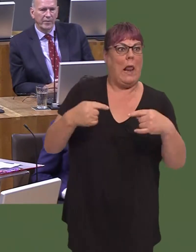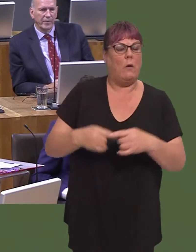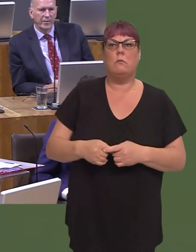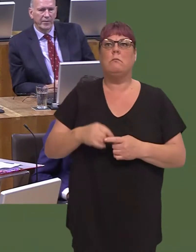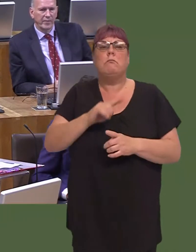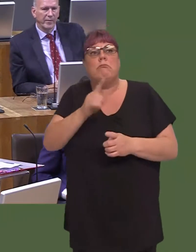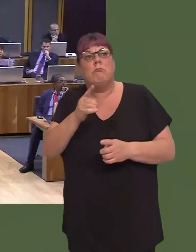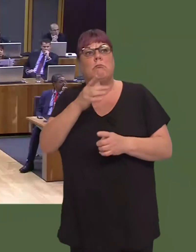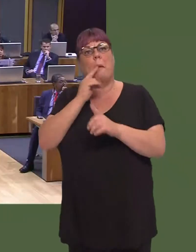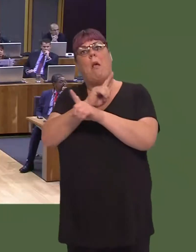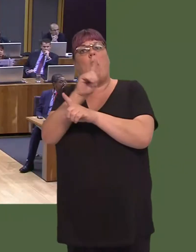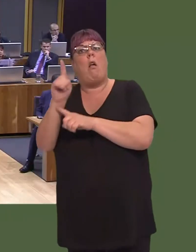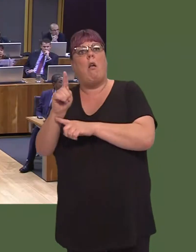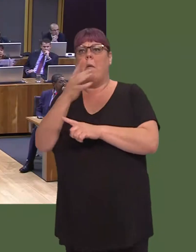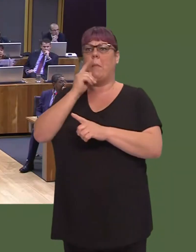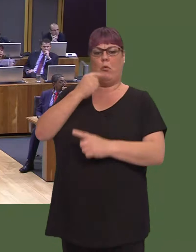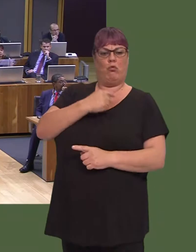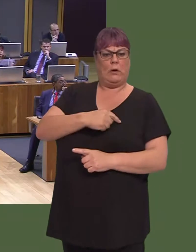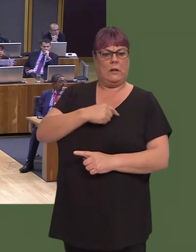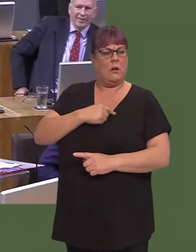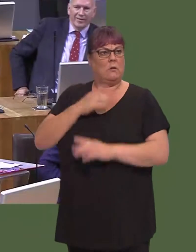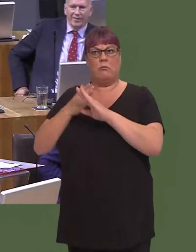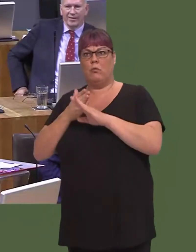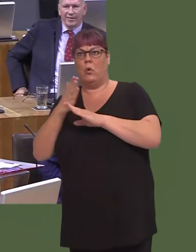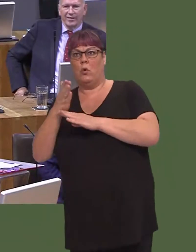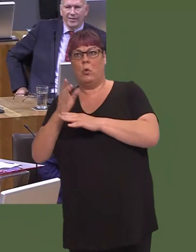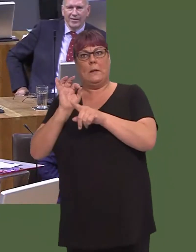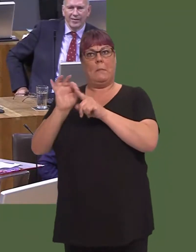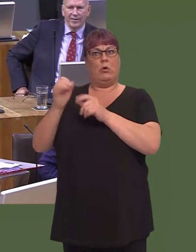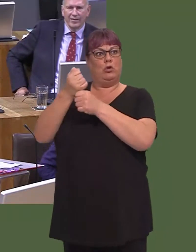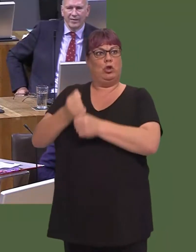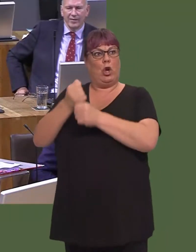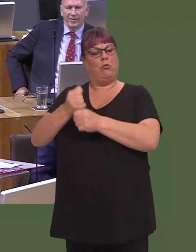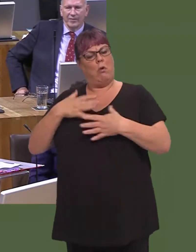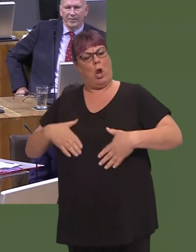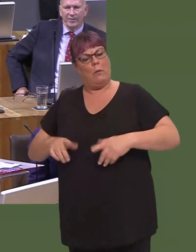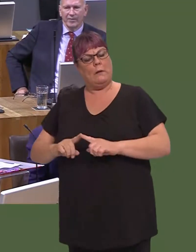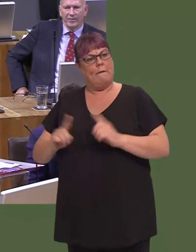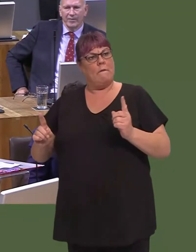have oral contracts, whilst they may be technically legally valid, is not wise. It is much better